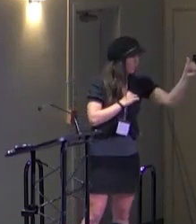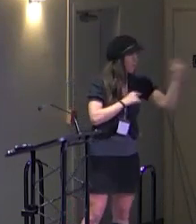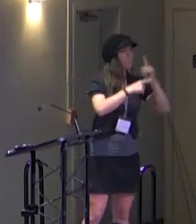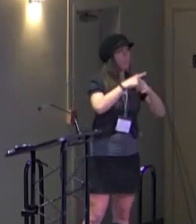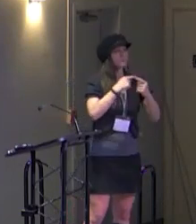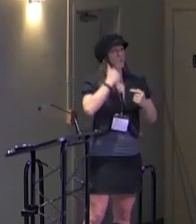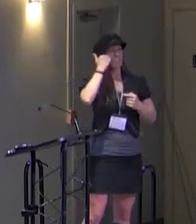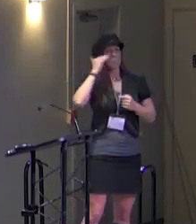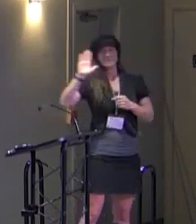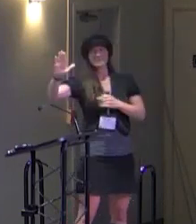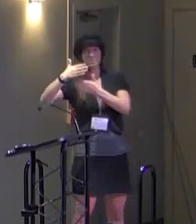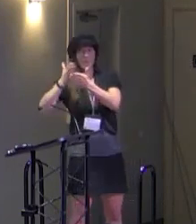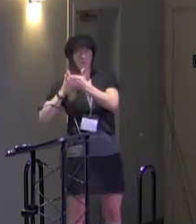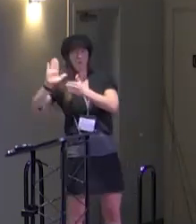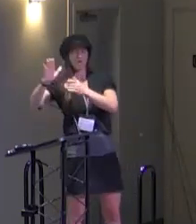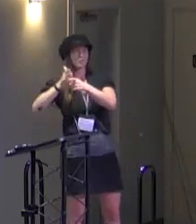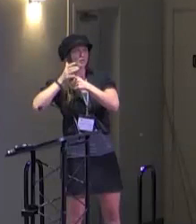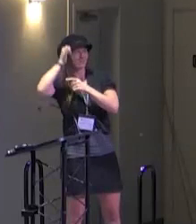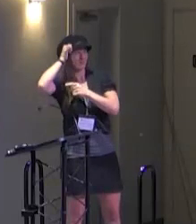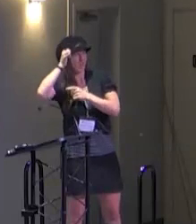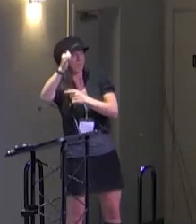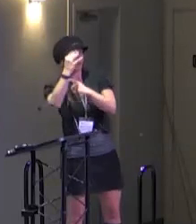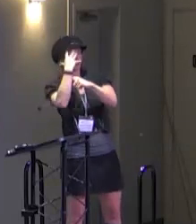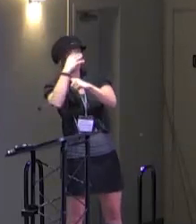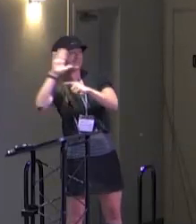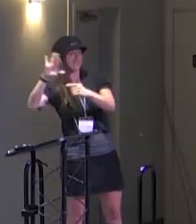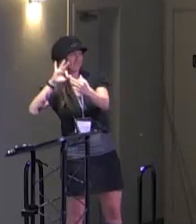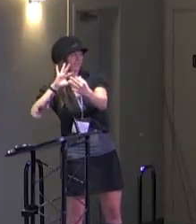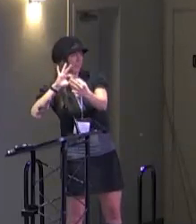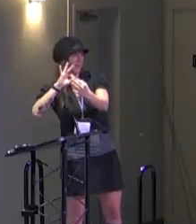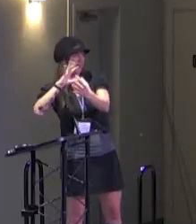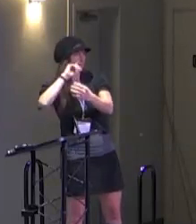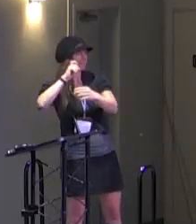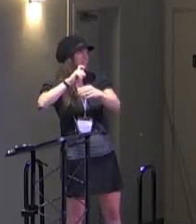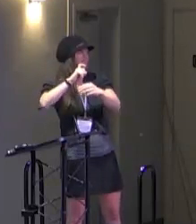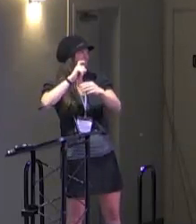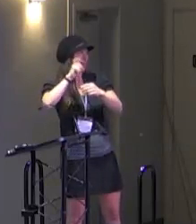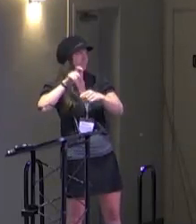It took an inordinate amount of time to go through this way at the same time. It took an inordinate amount of time to go through this way. And then for Stuart, it took an inordinate amount of time for him to give his feedback as well.